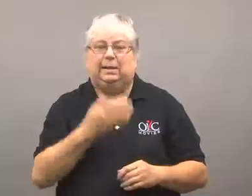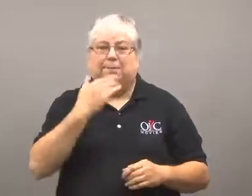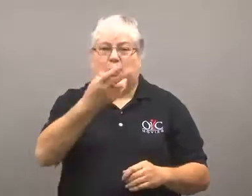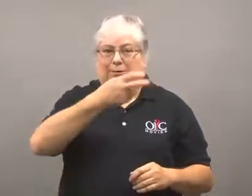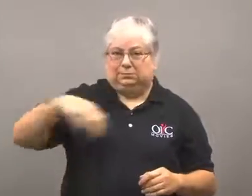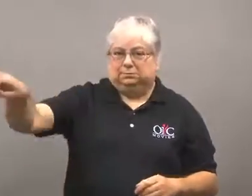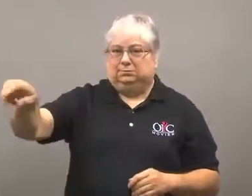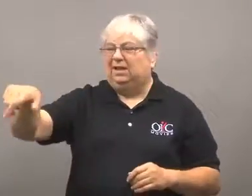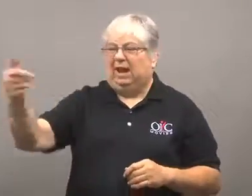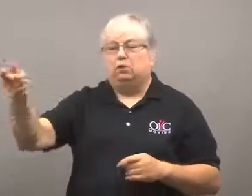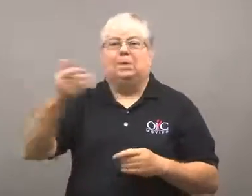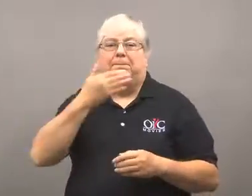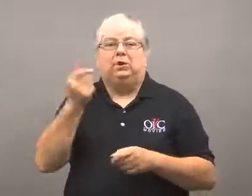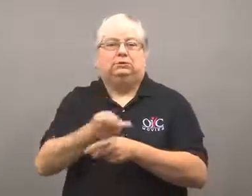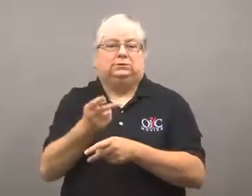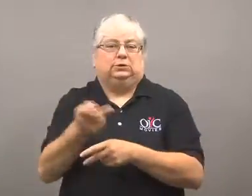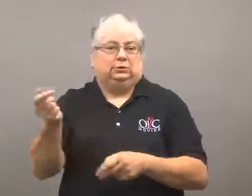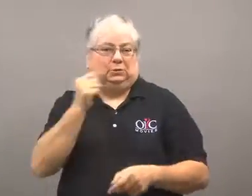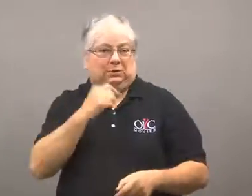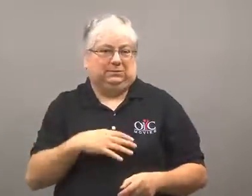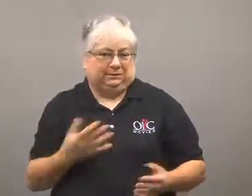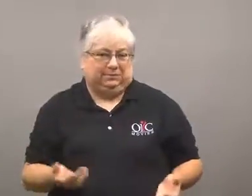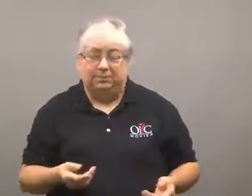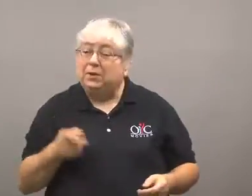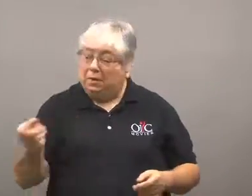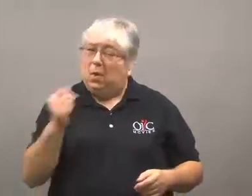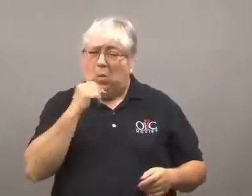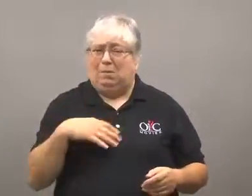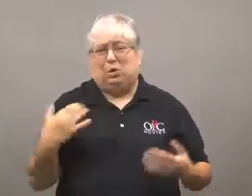She was moved to another hospital where she could be better taken care of.